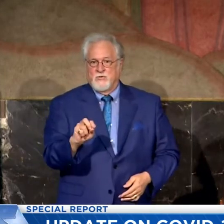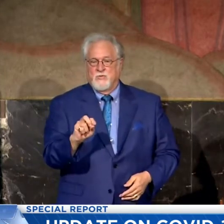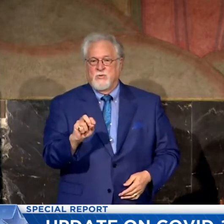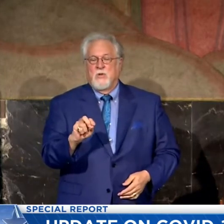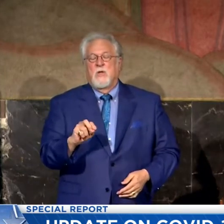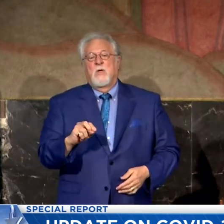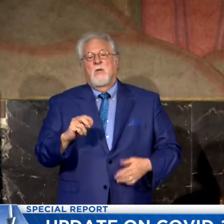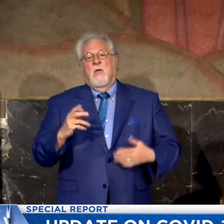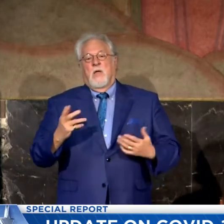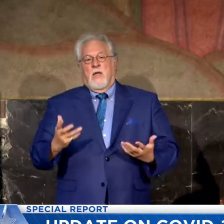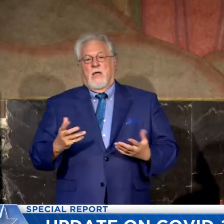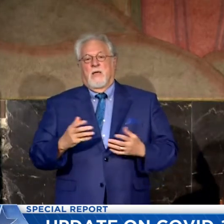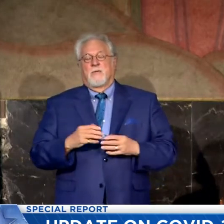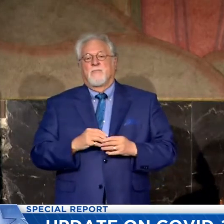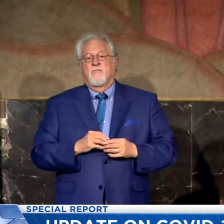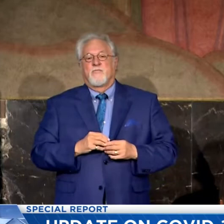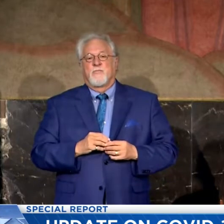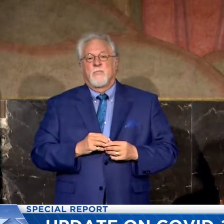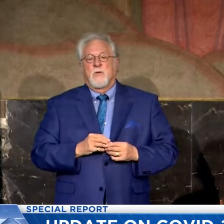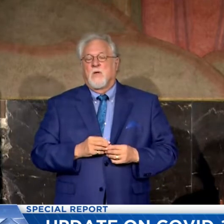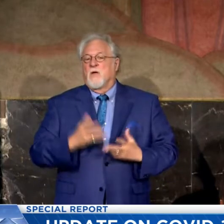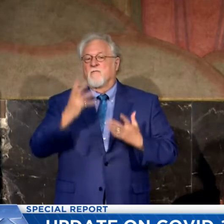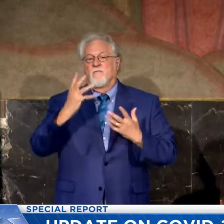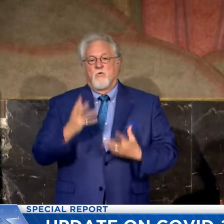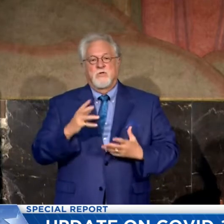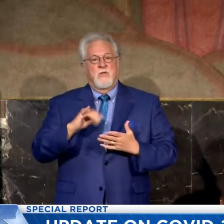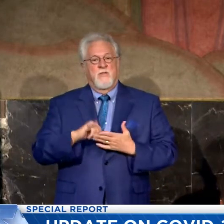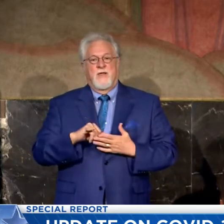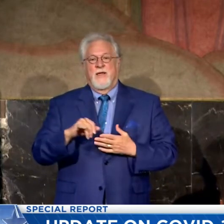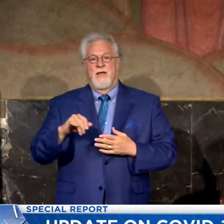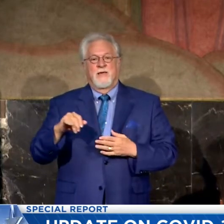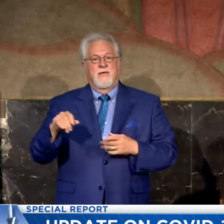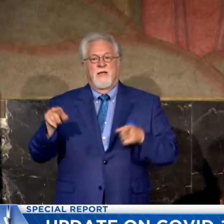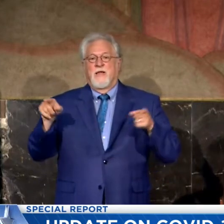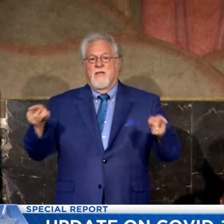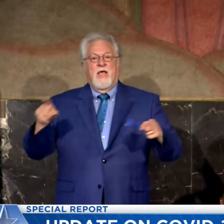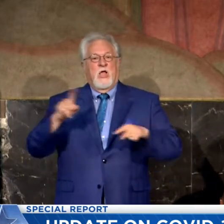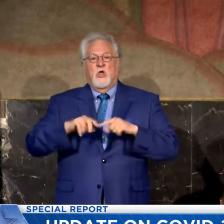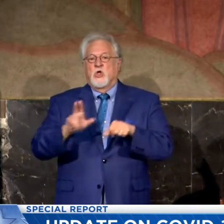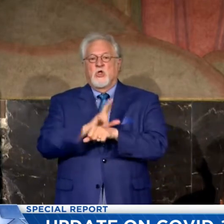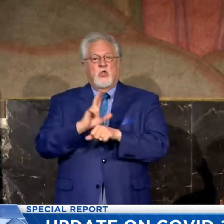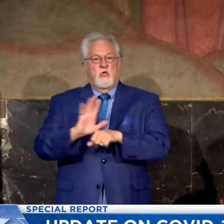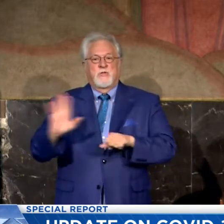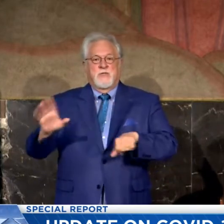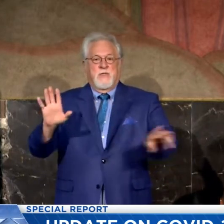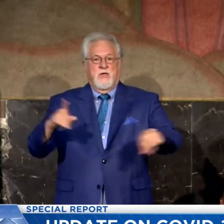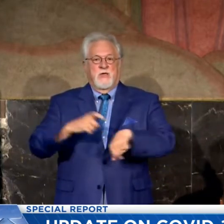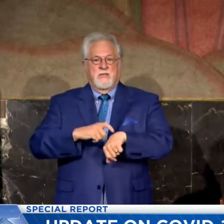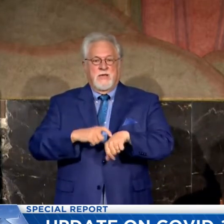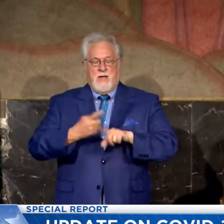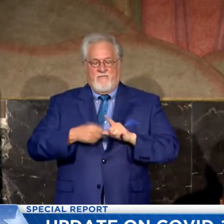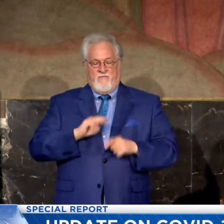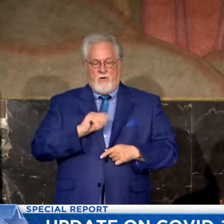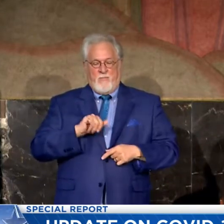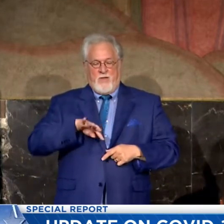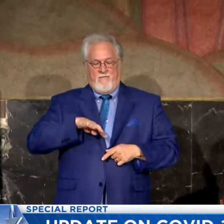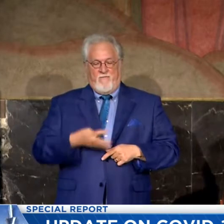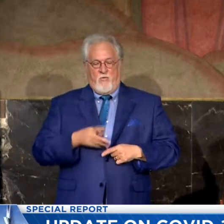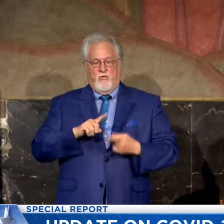CONCENTRATED SPECIAL SESSION WHERE THE THINGS THAT ACTUALLY HAVE TO GET DONE IS FOCUSED ON.